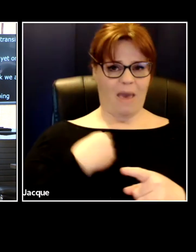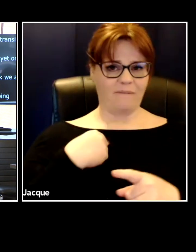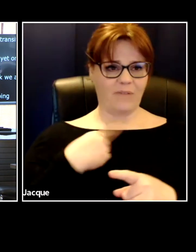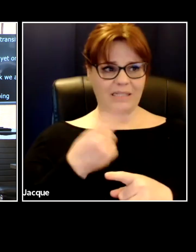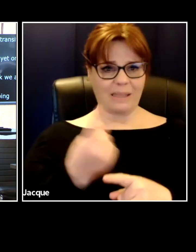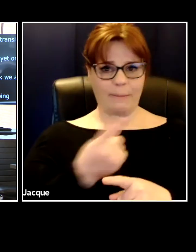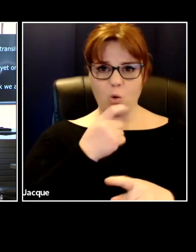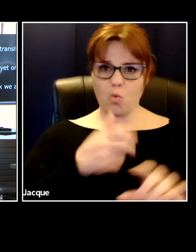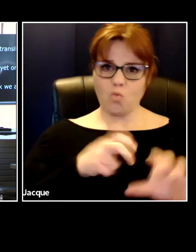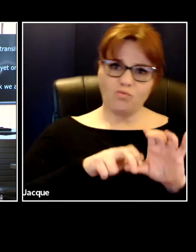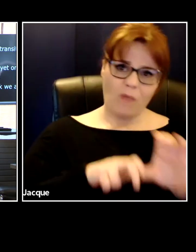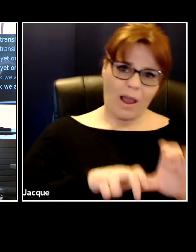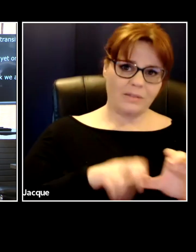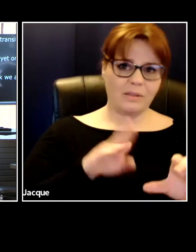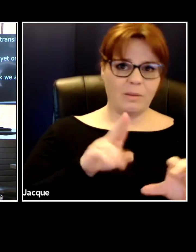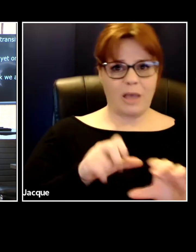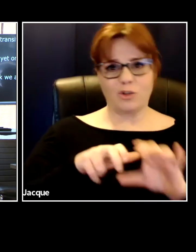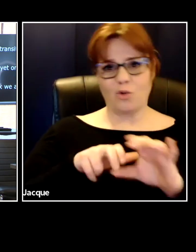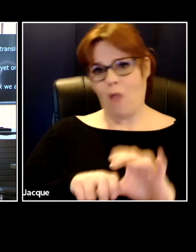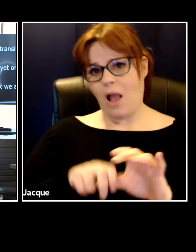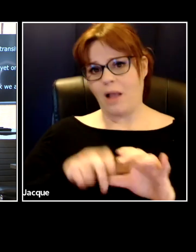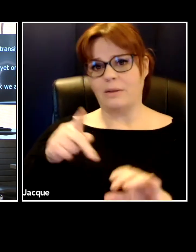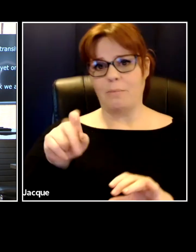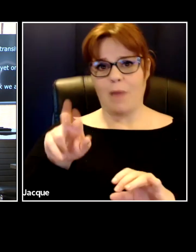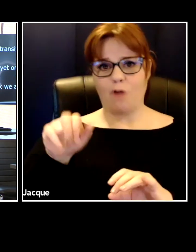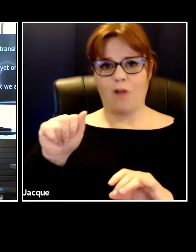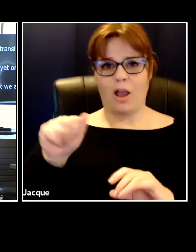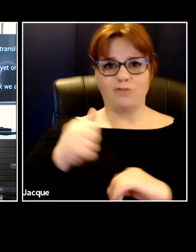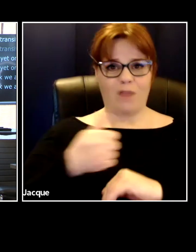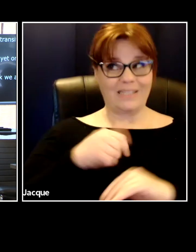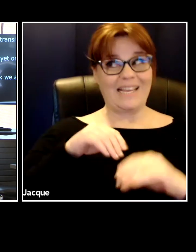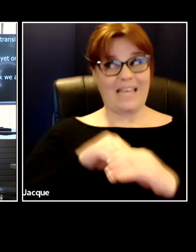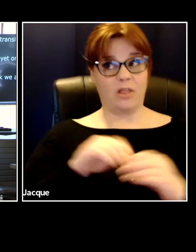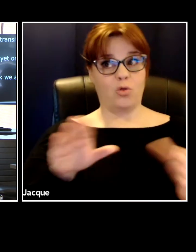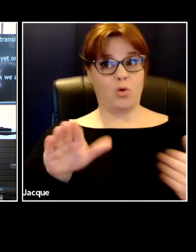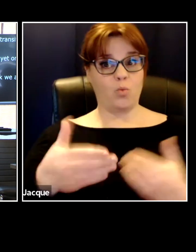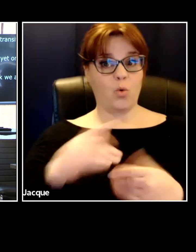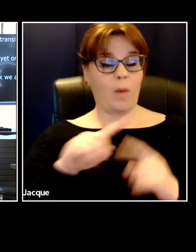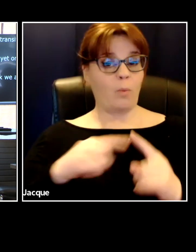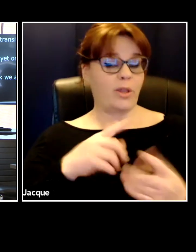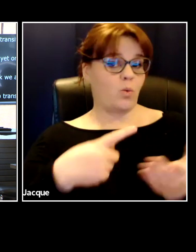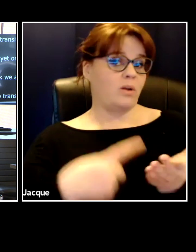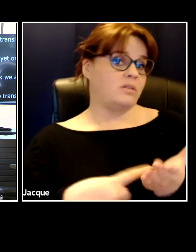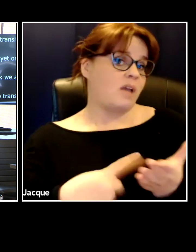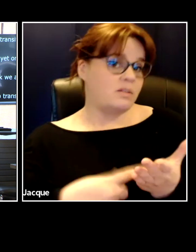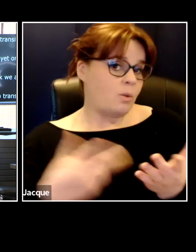or rides paratransit in the room uh when you're discussing what needs to change to make people